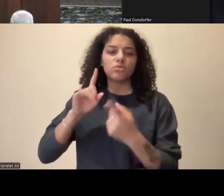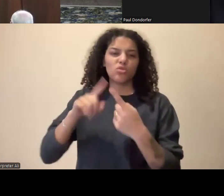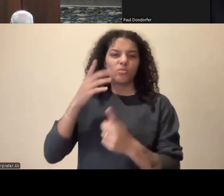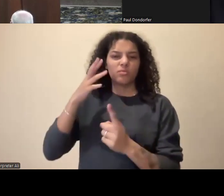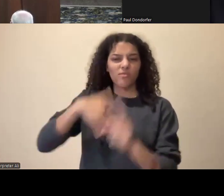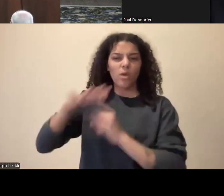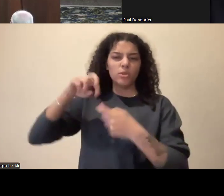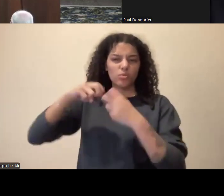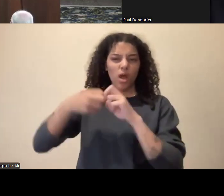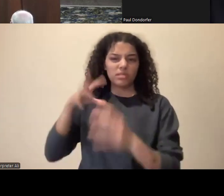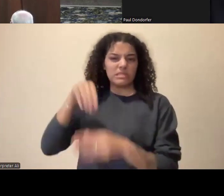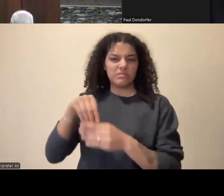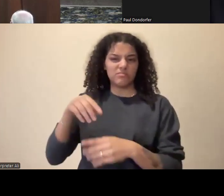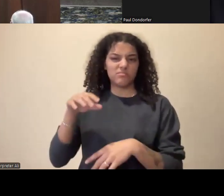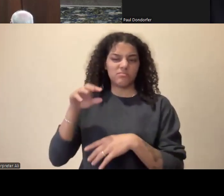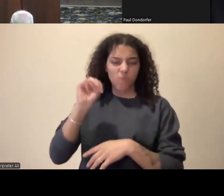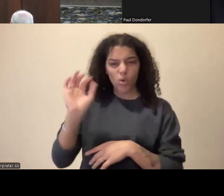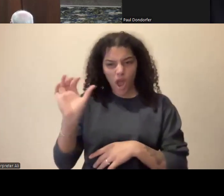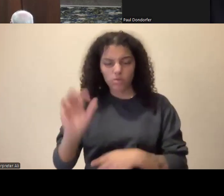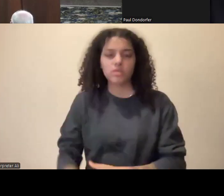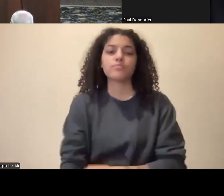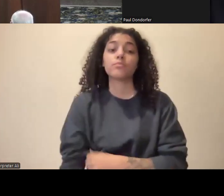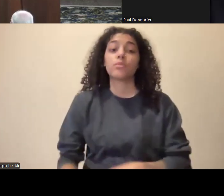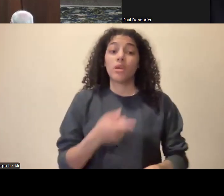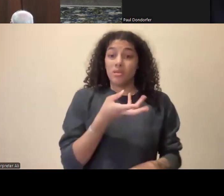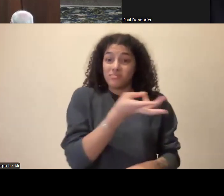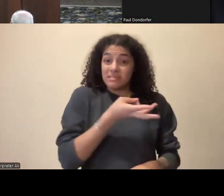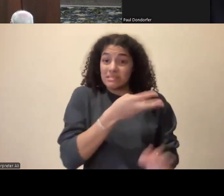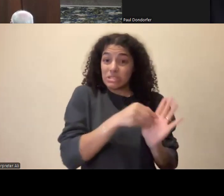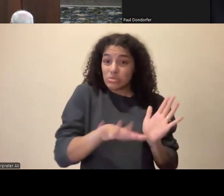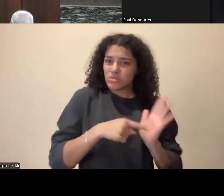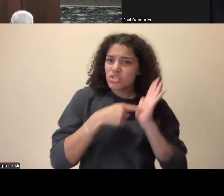And whereas these students represent the bright future of Monroe County exemplifying leadership